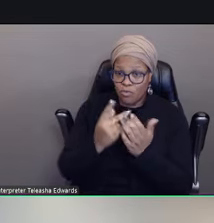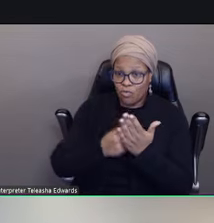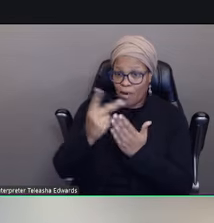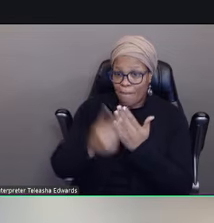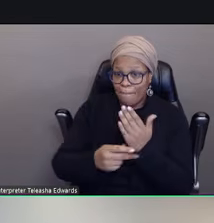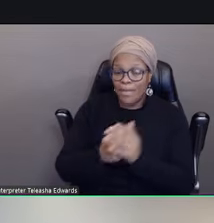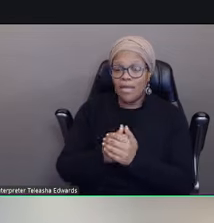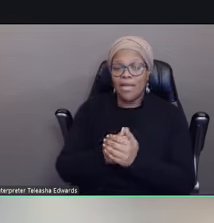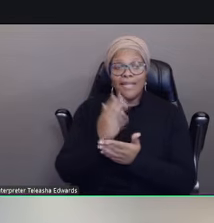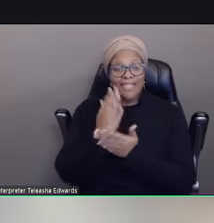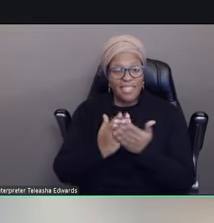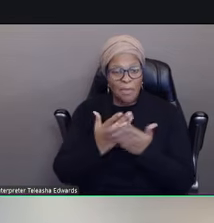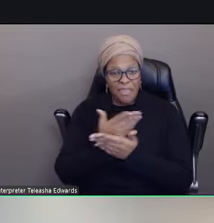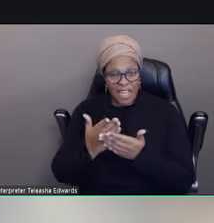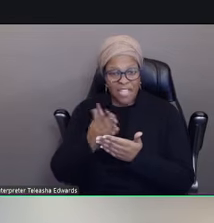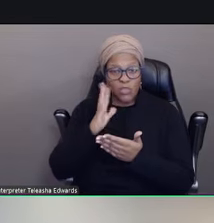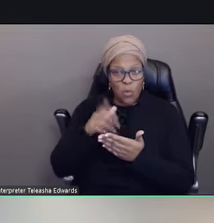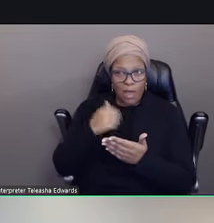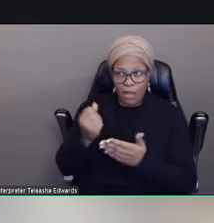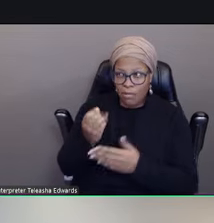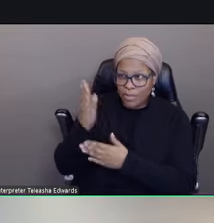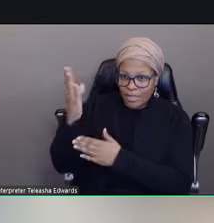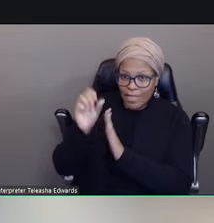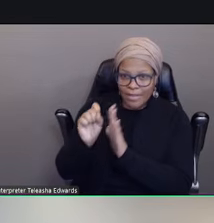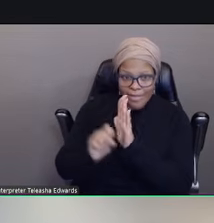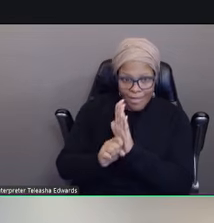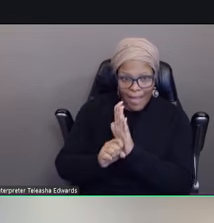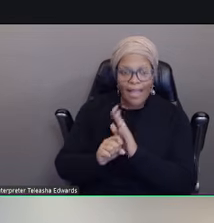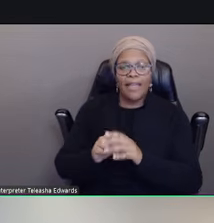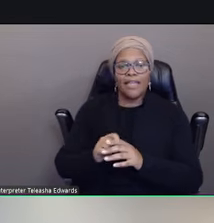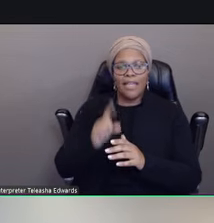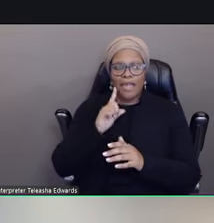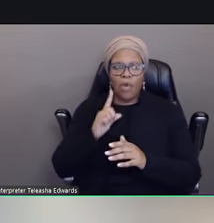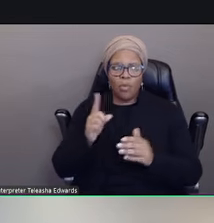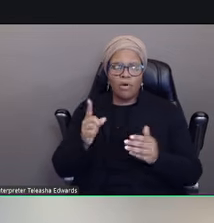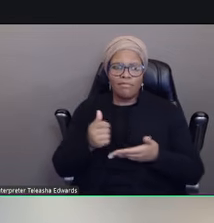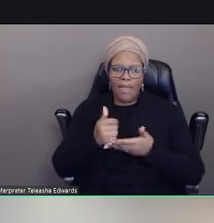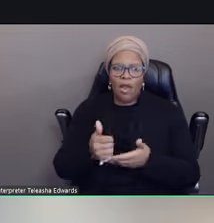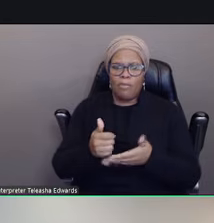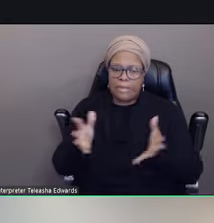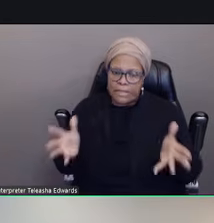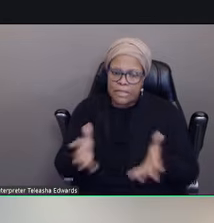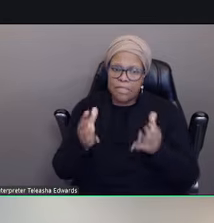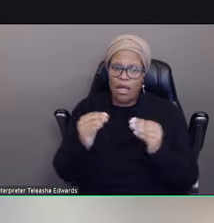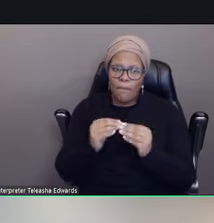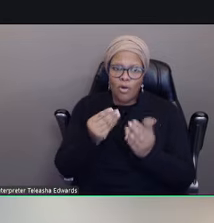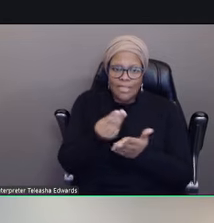up at the statewide level that will help to push more dollars out into the community and help us